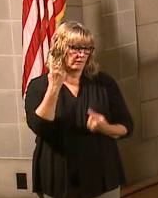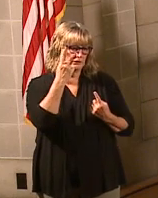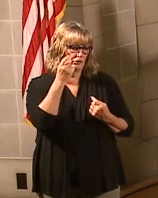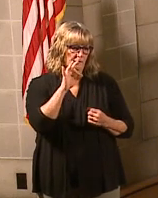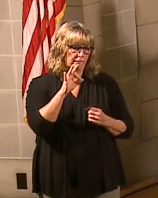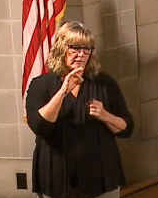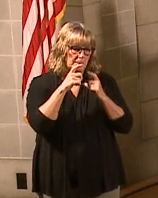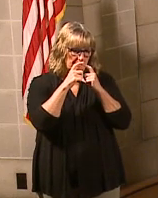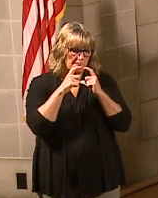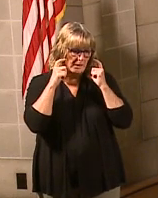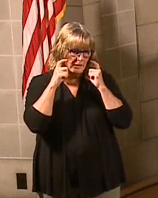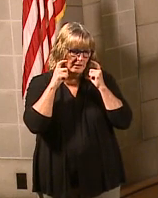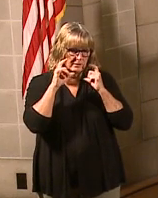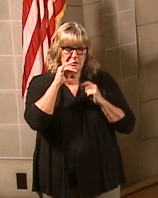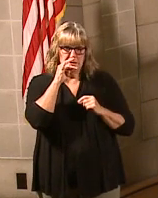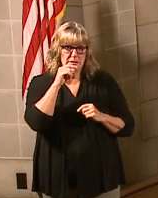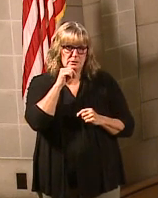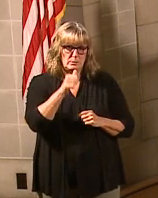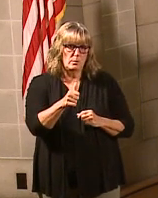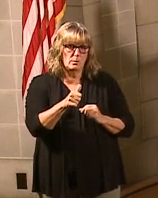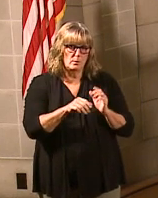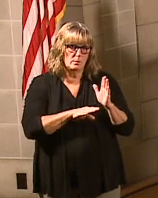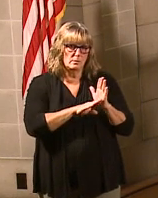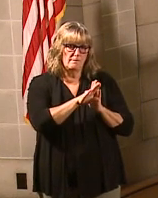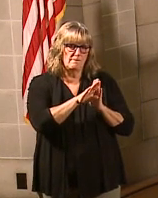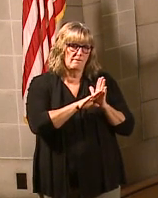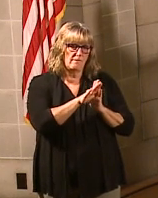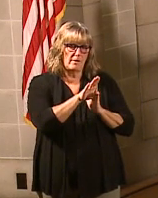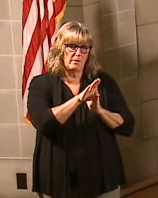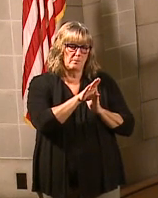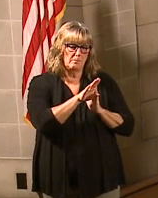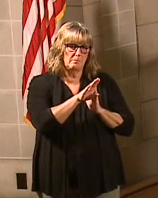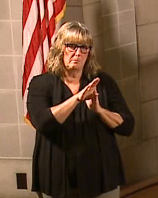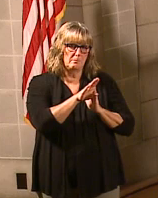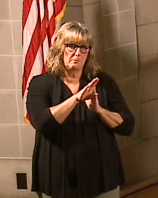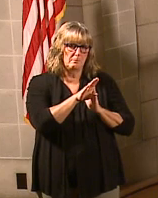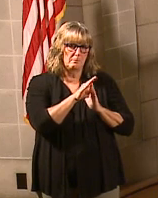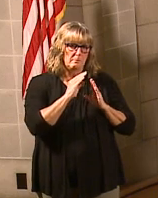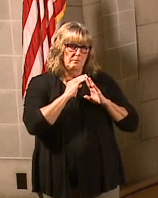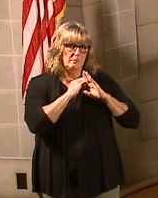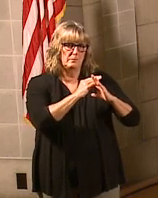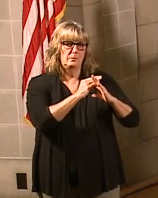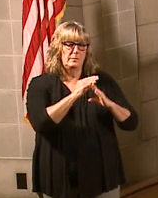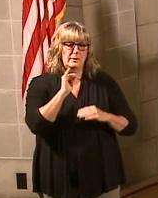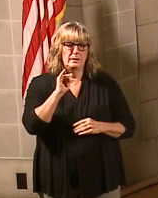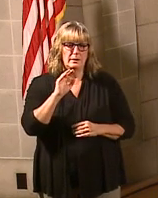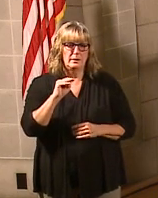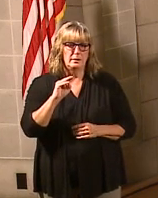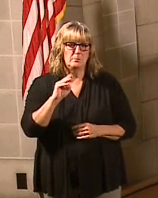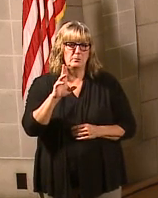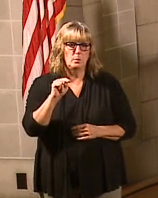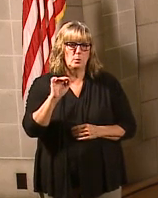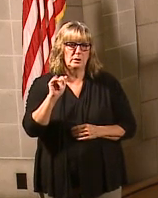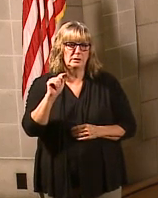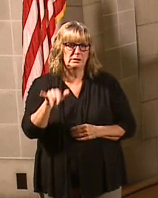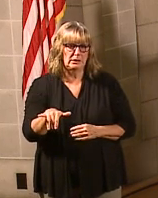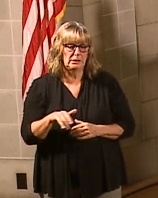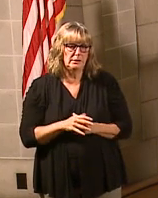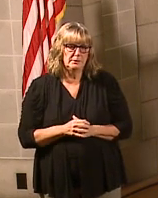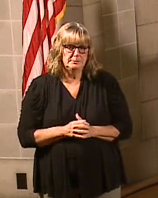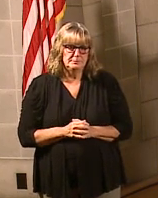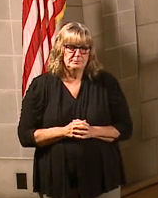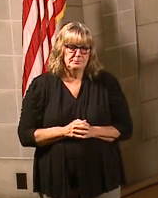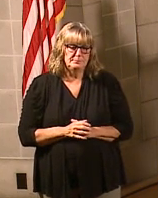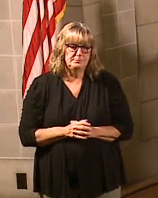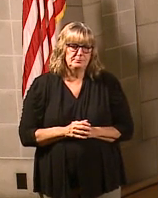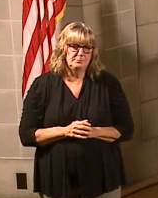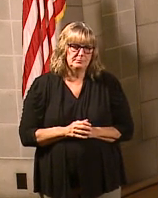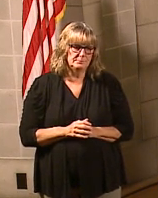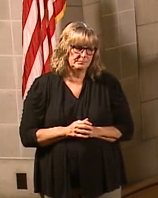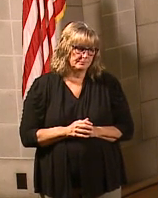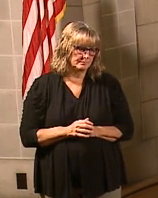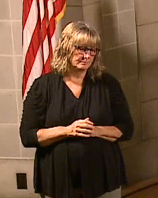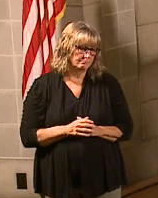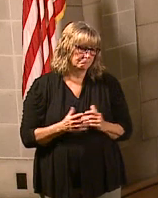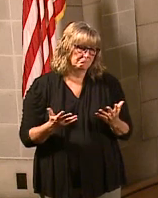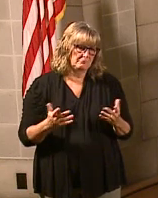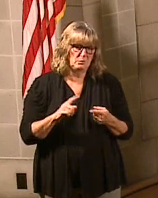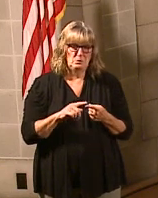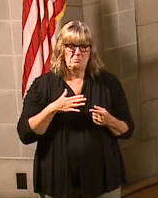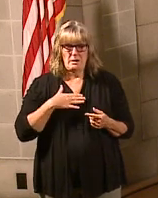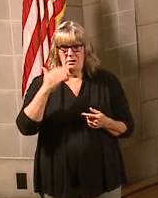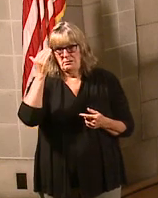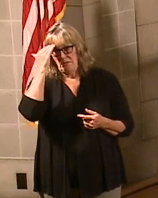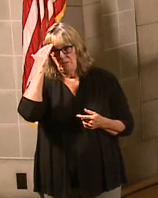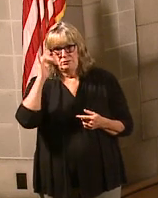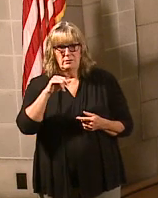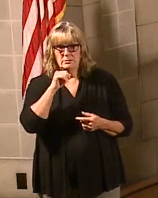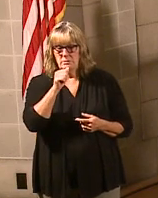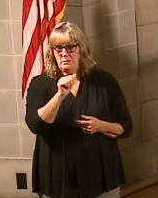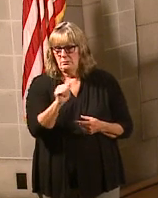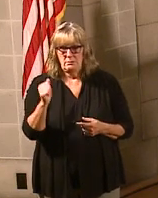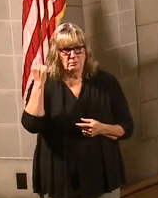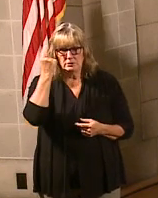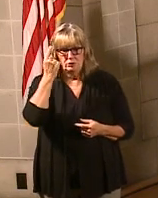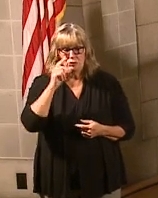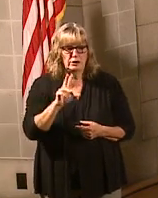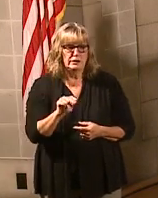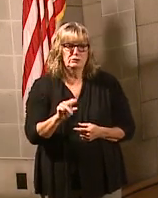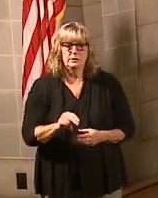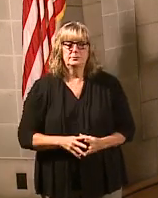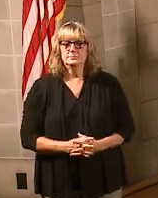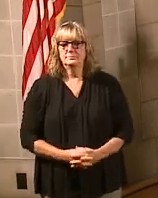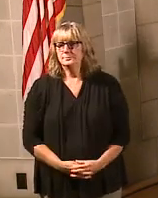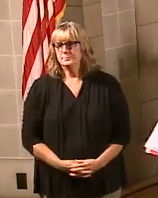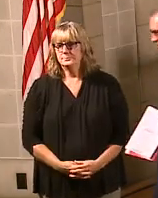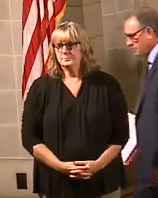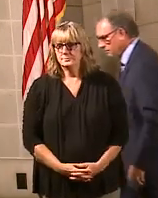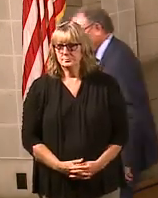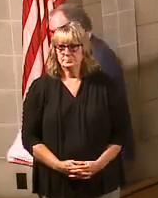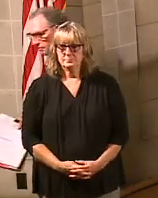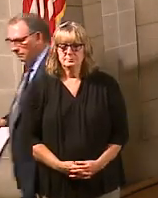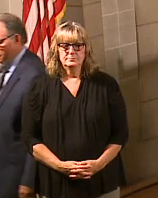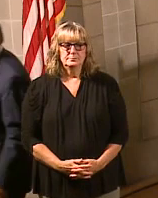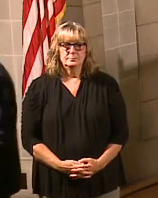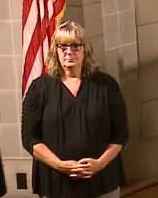[ SPEAKER OFF MIC ]